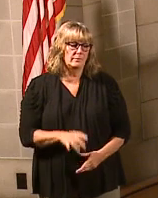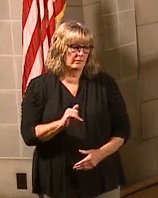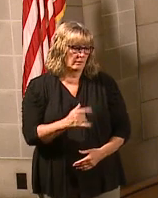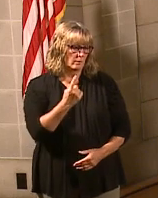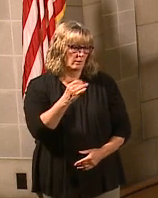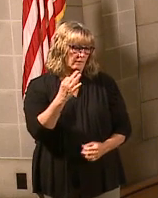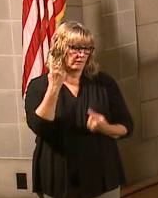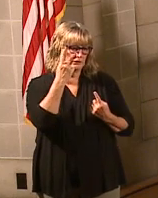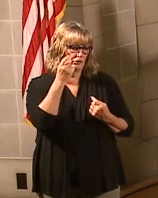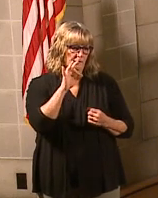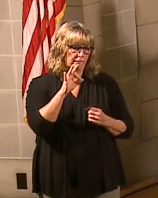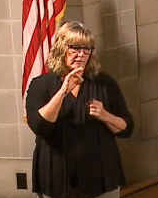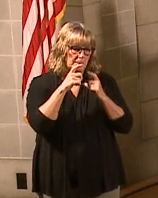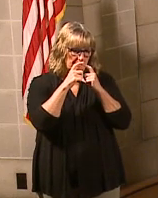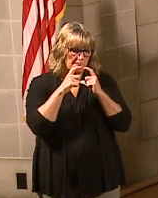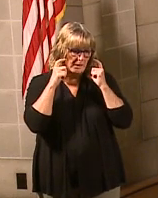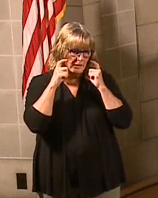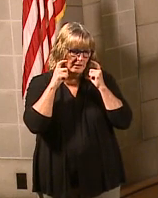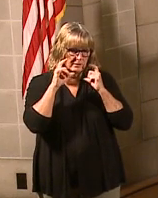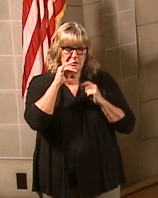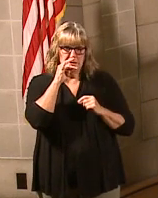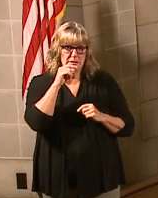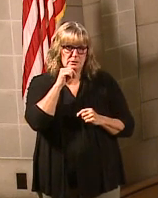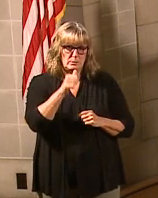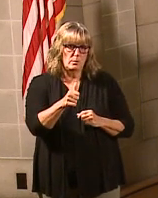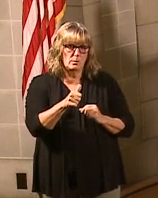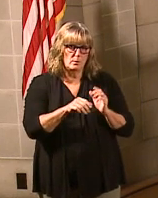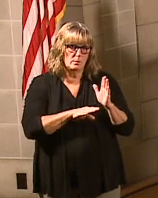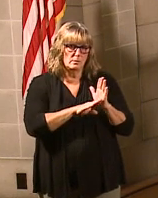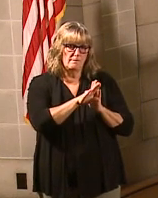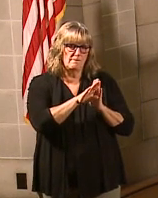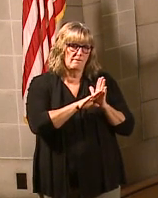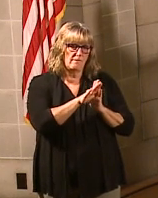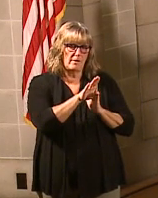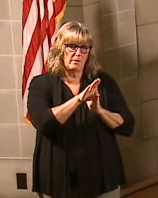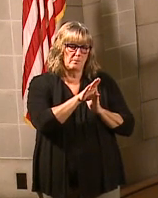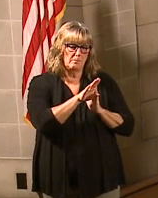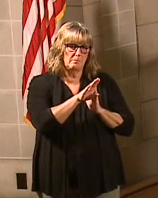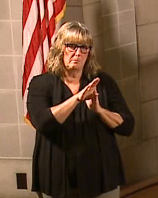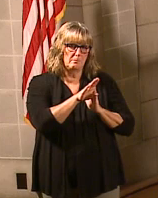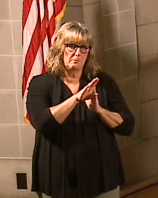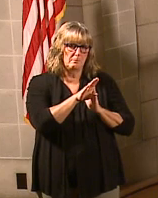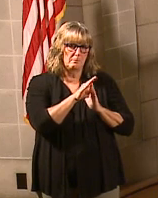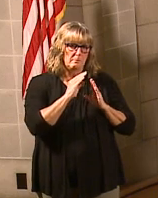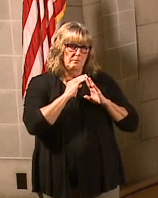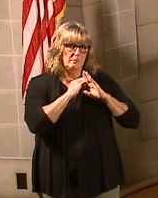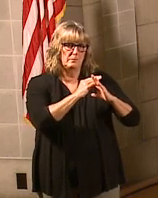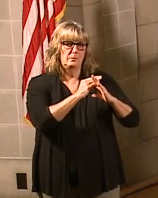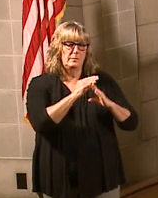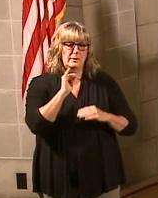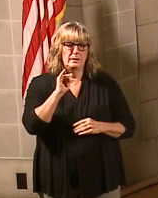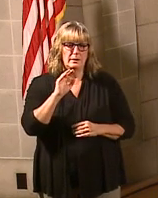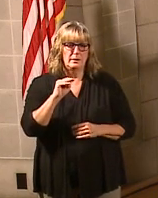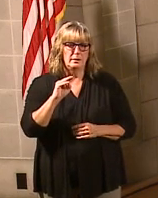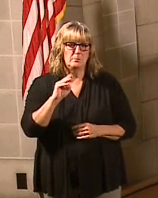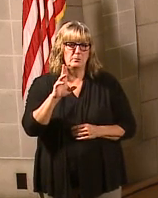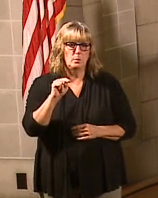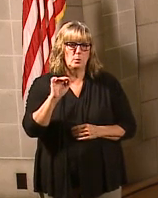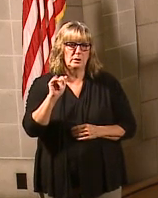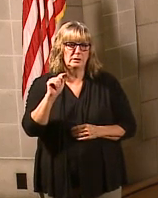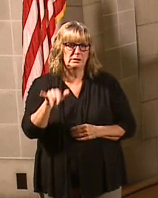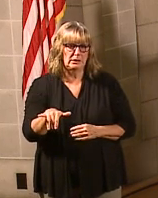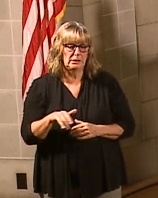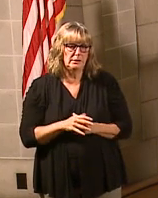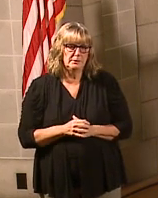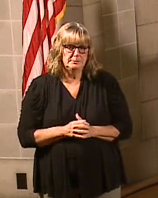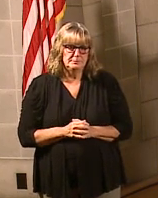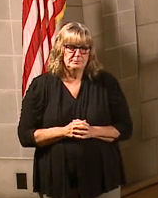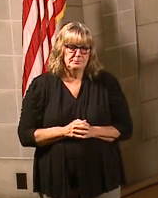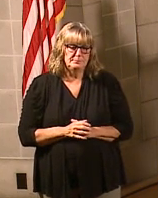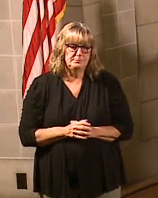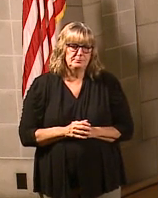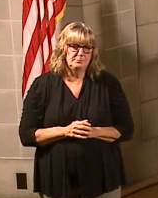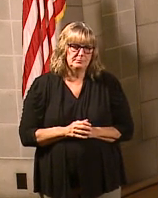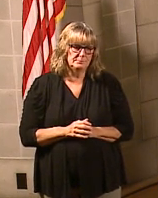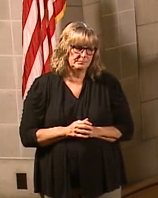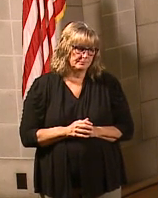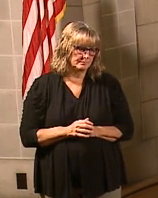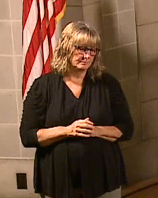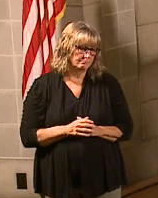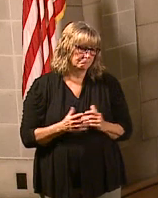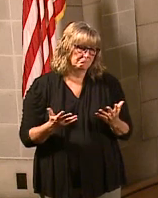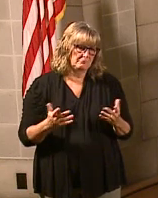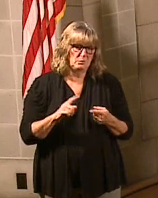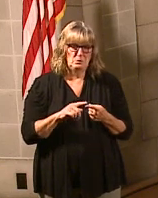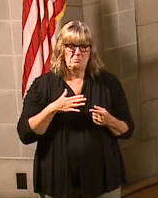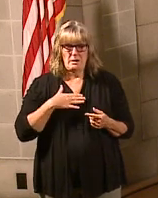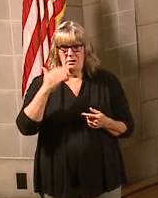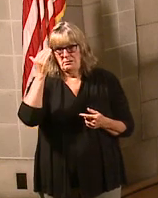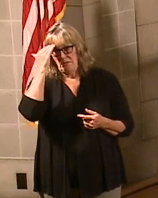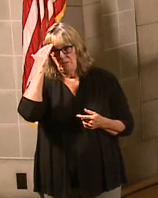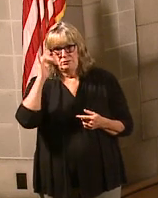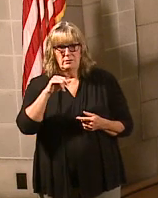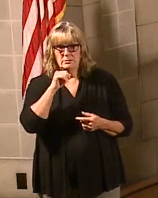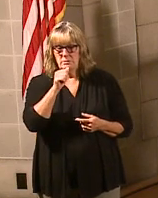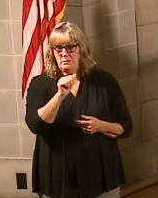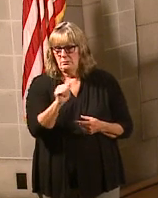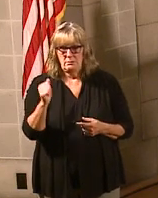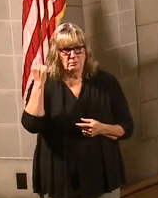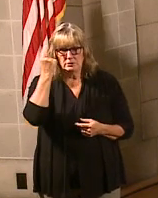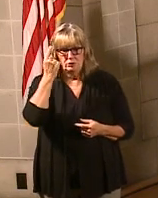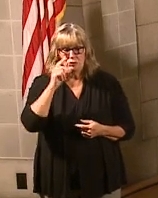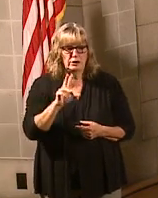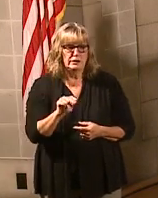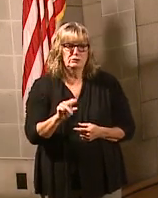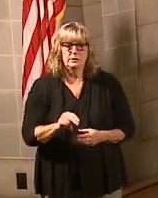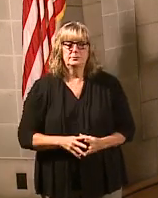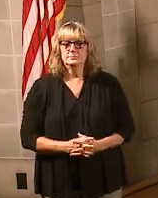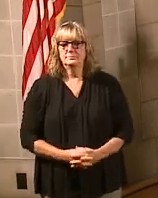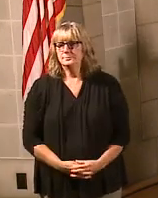RIGHT NOW, ANDREW.